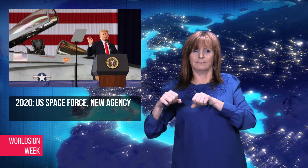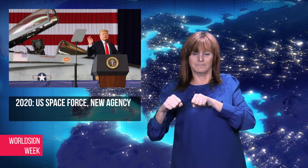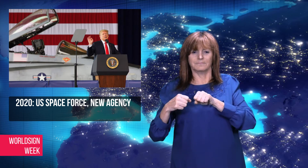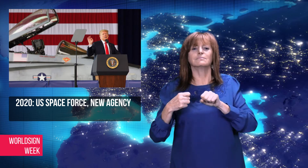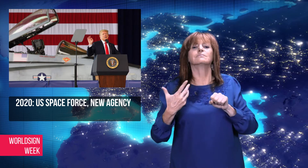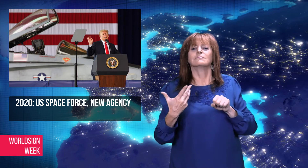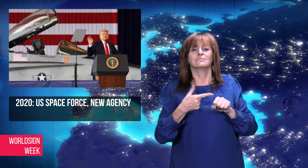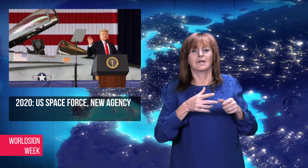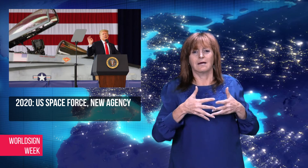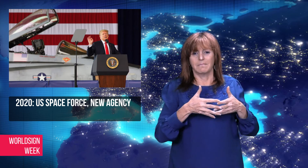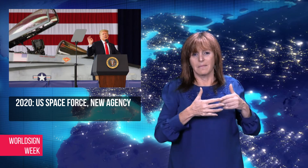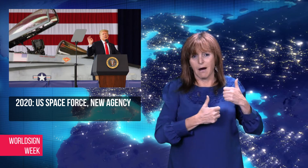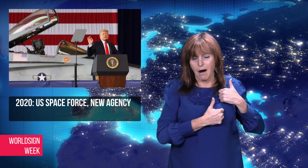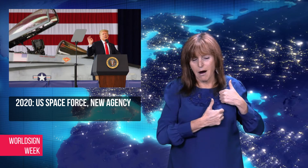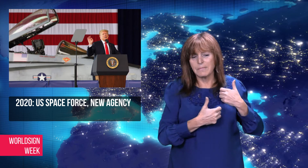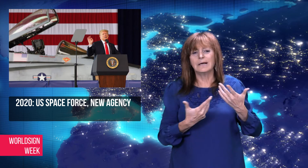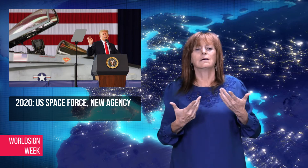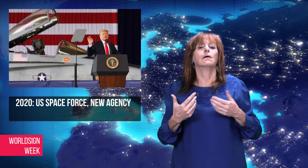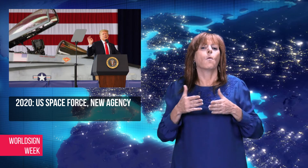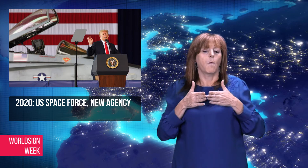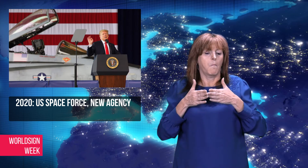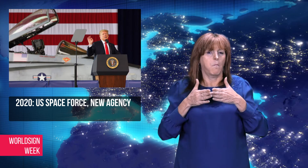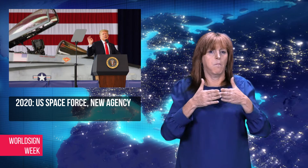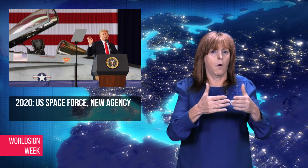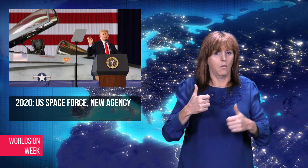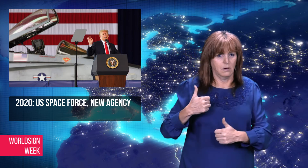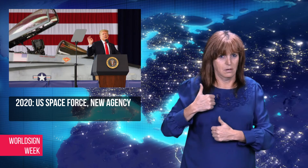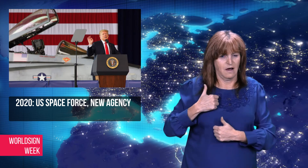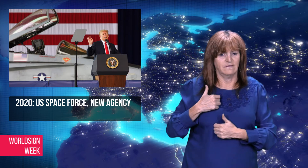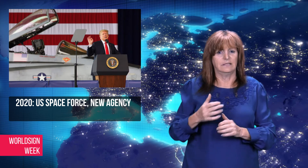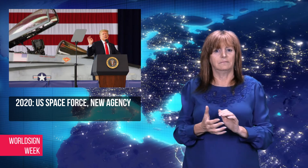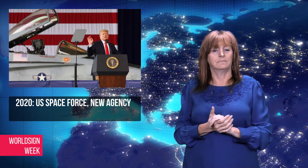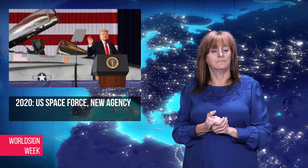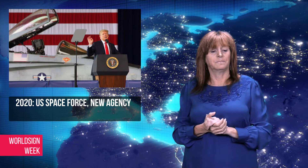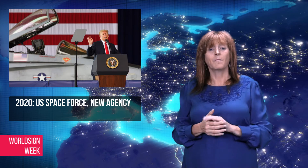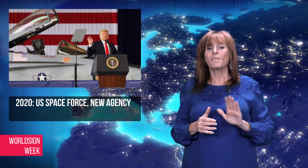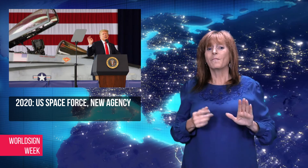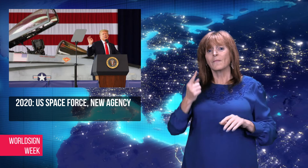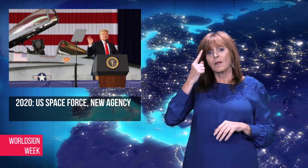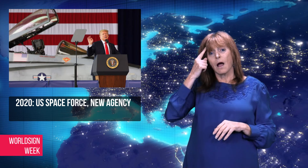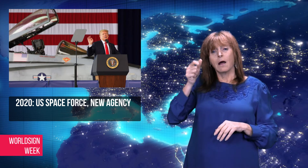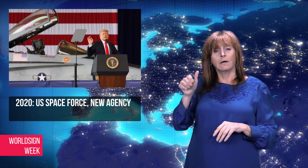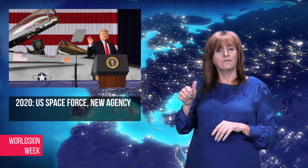and Navy. The idea was first proposed in previous